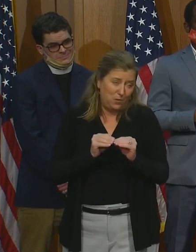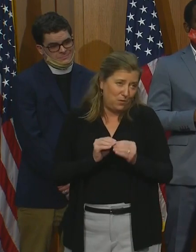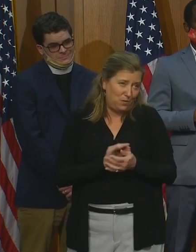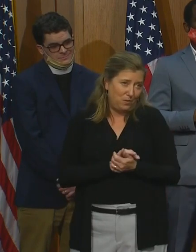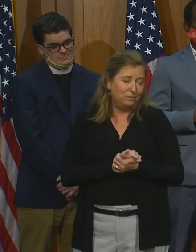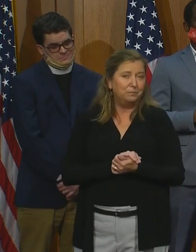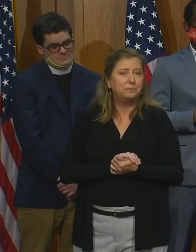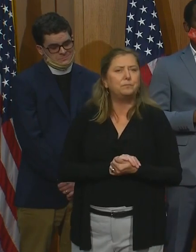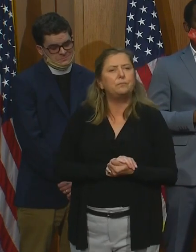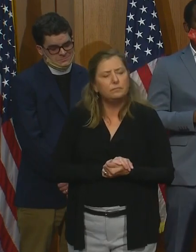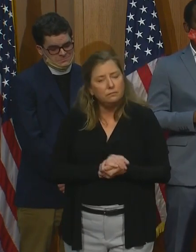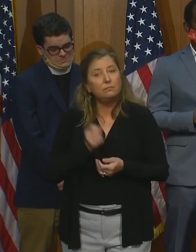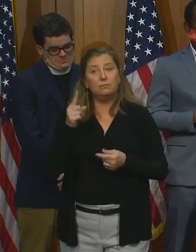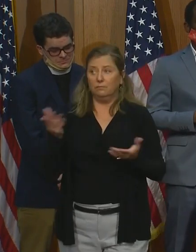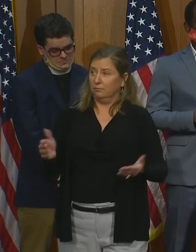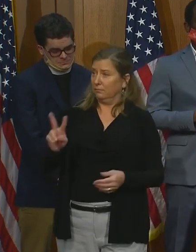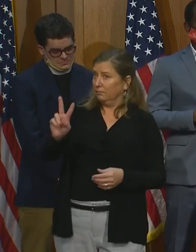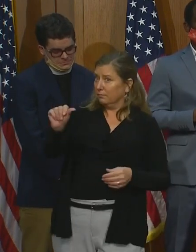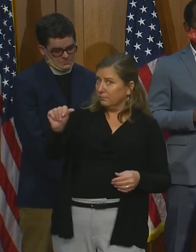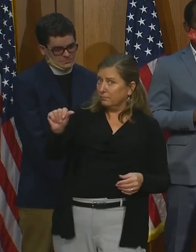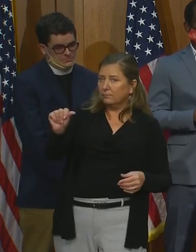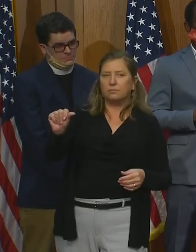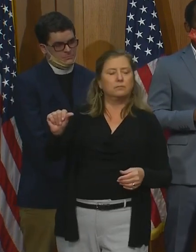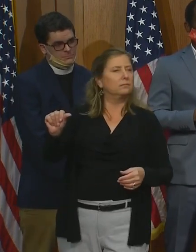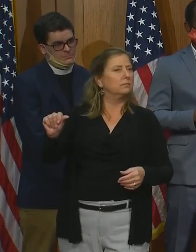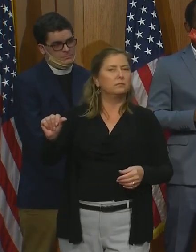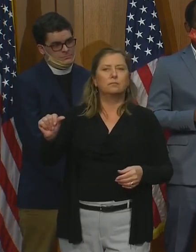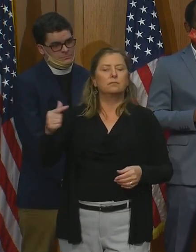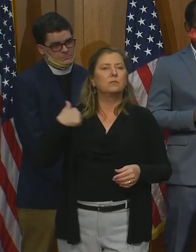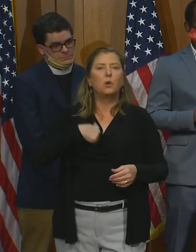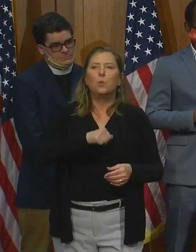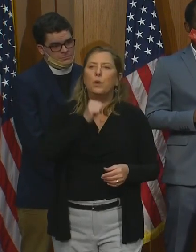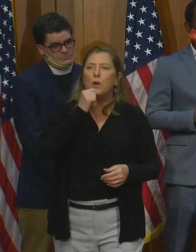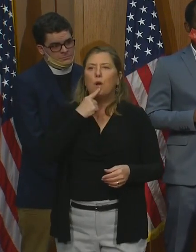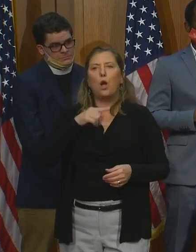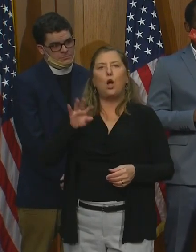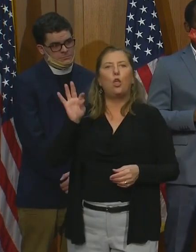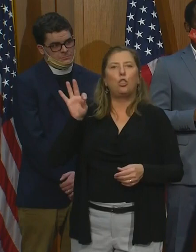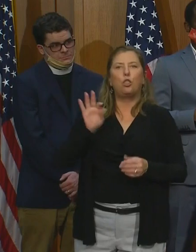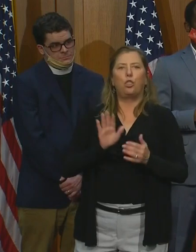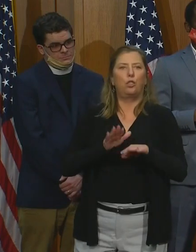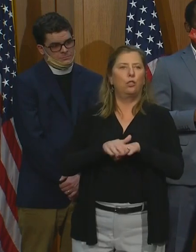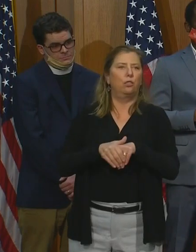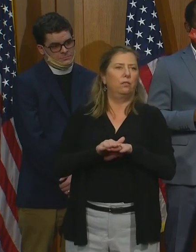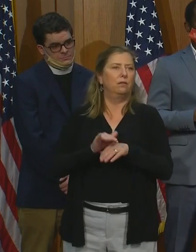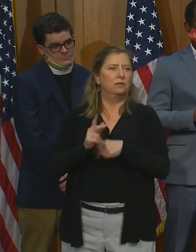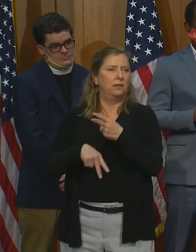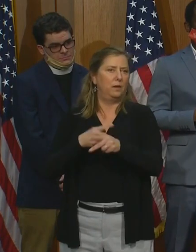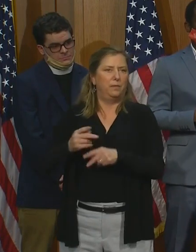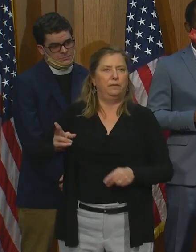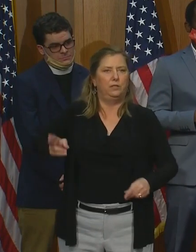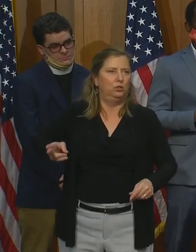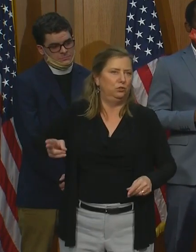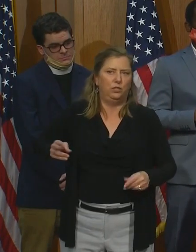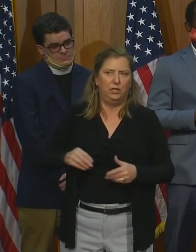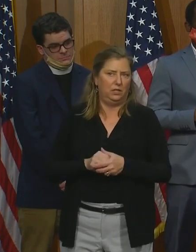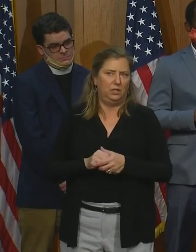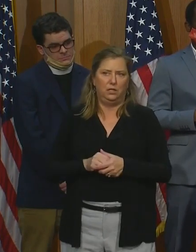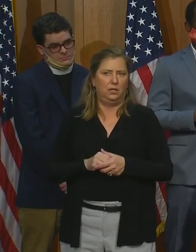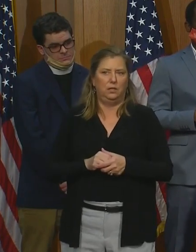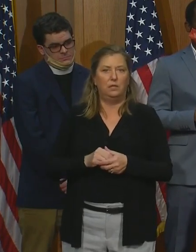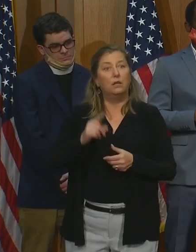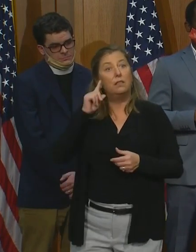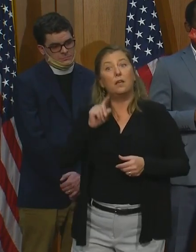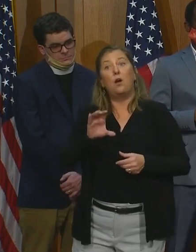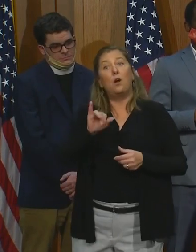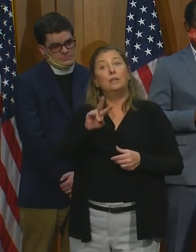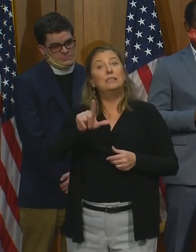THAT'S JUST NOT TRUE ANYMORE.